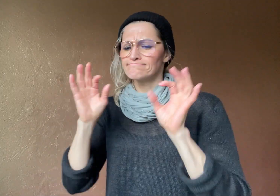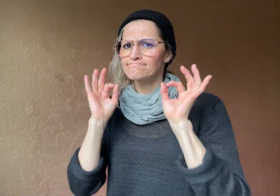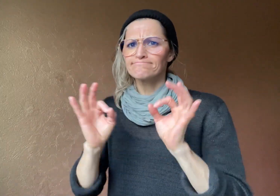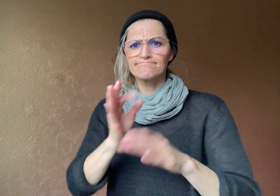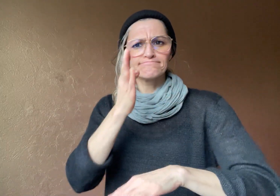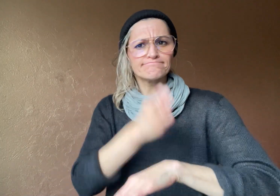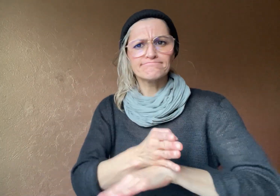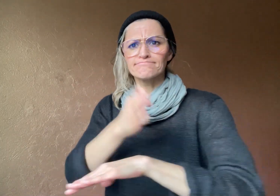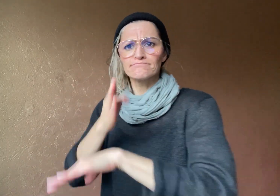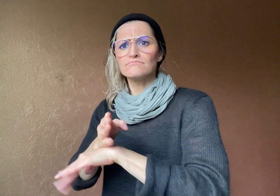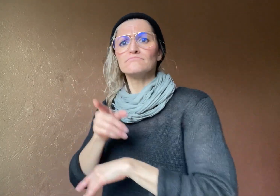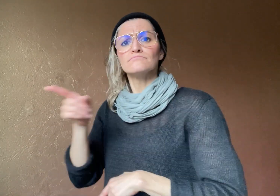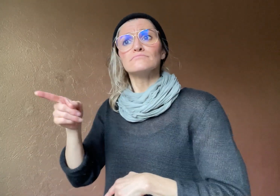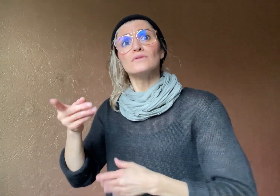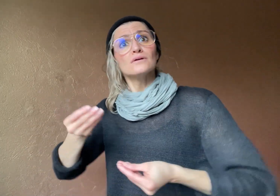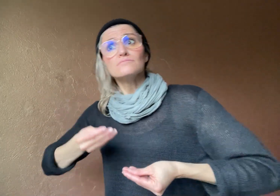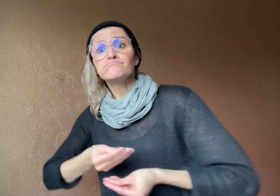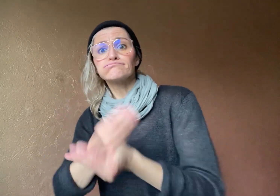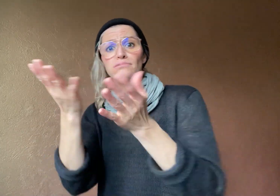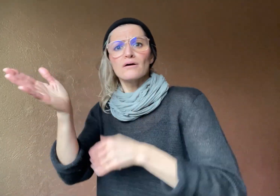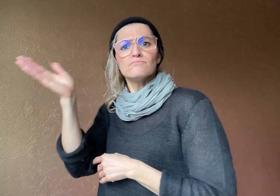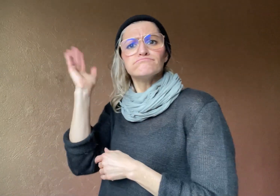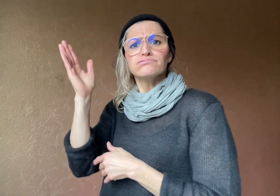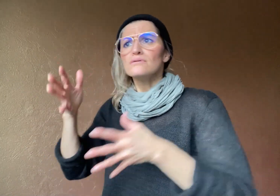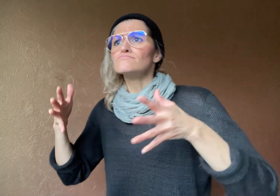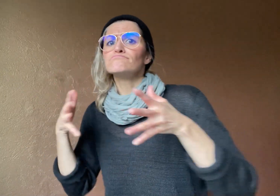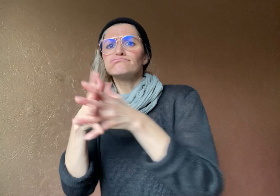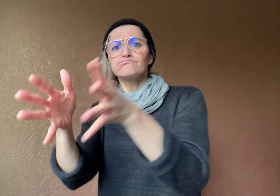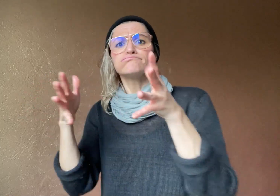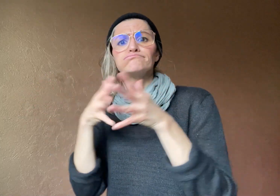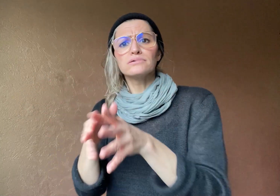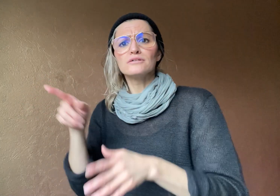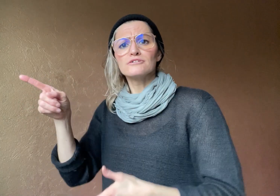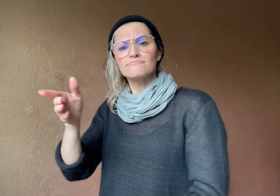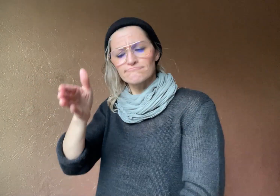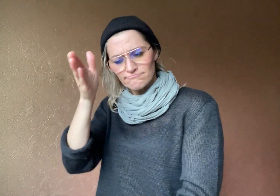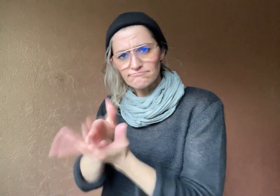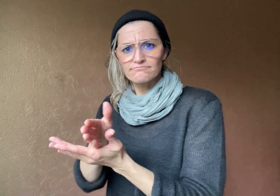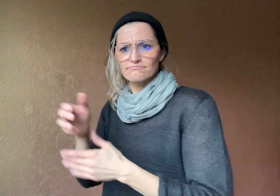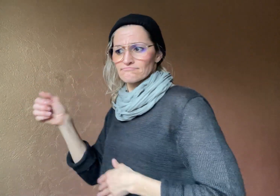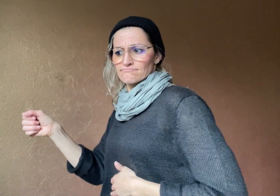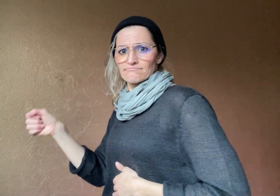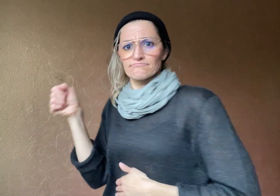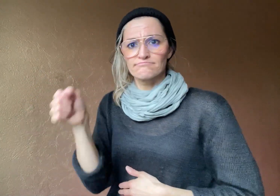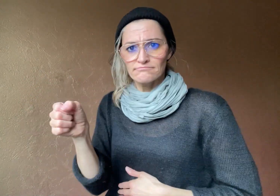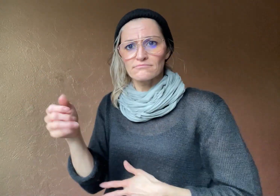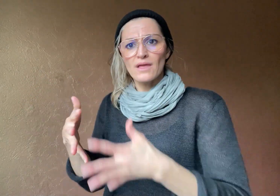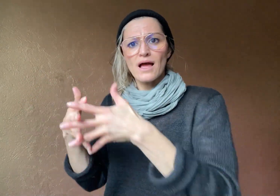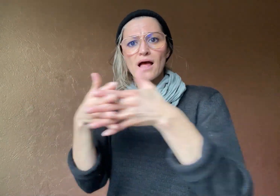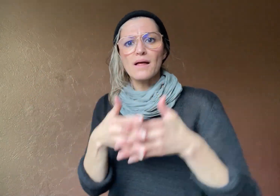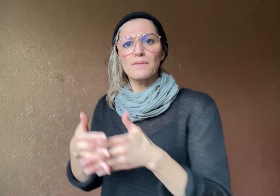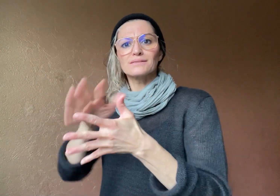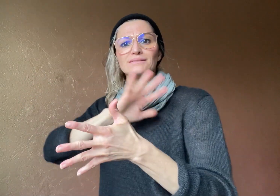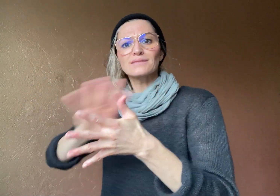to provide American Sign Language (ASL) interpreters on screen